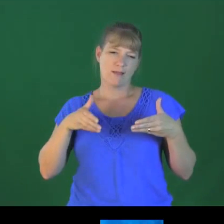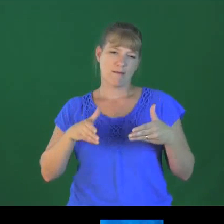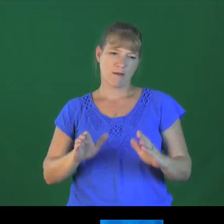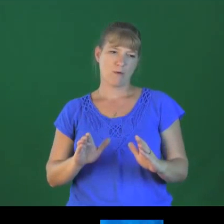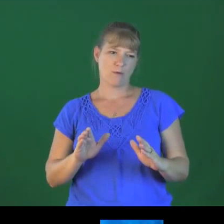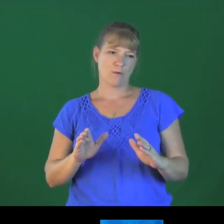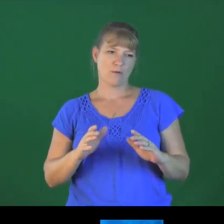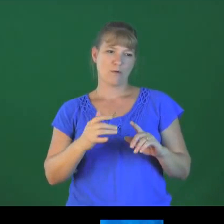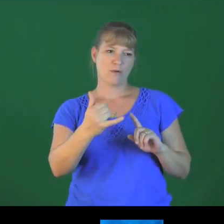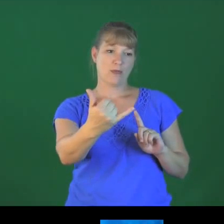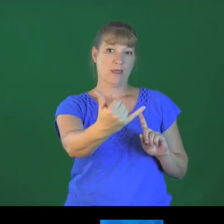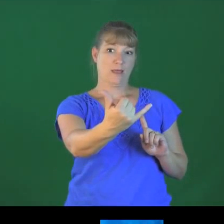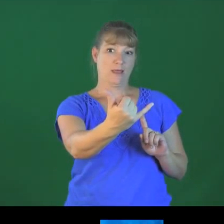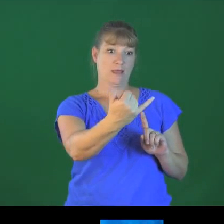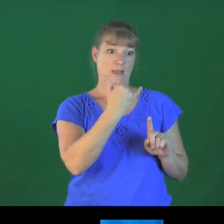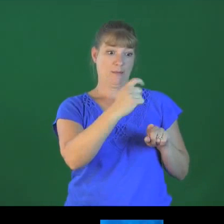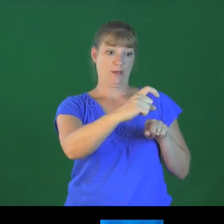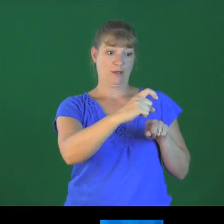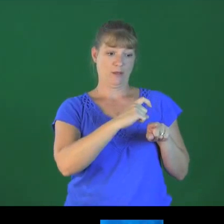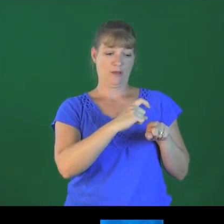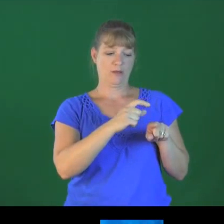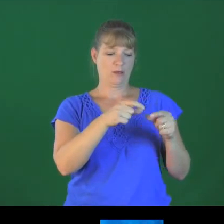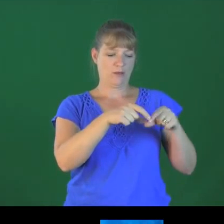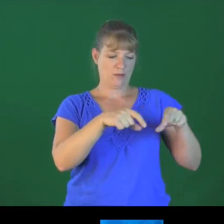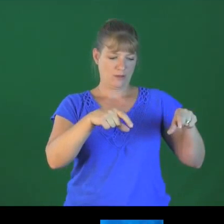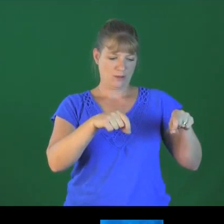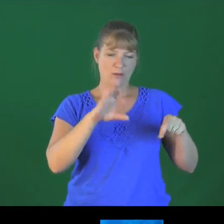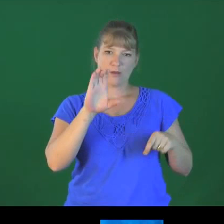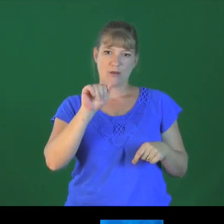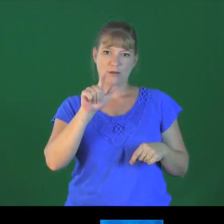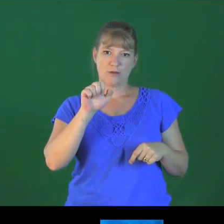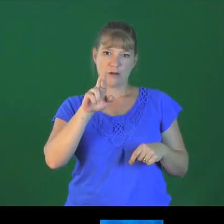incoming calls to show the caller ID on your TV screen,